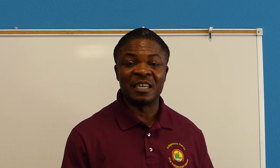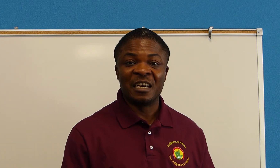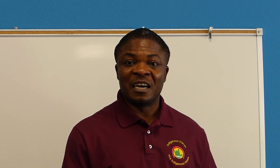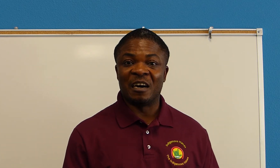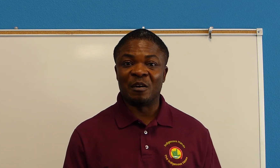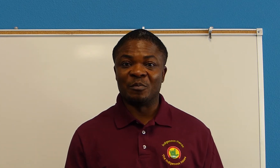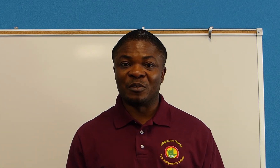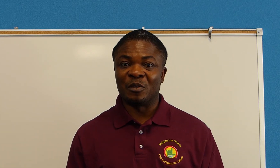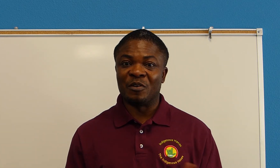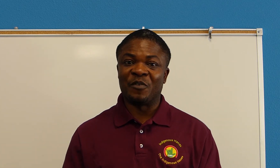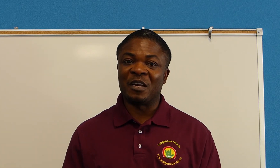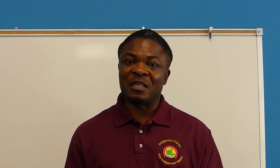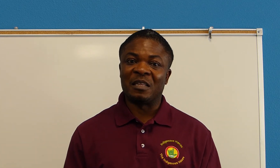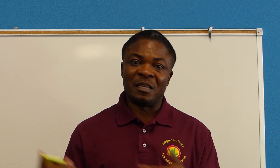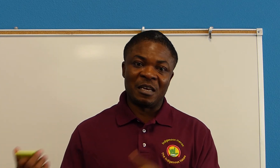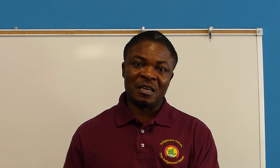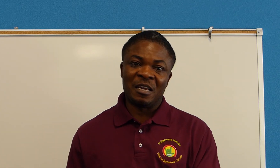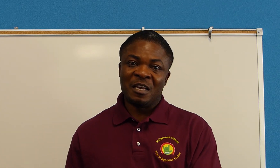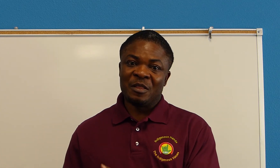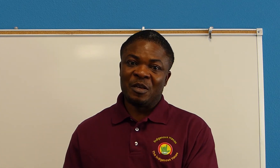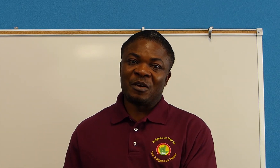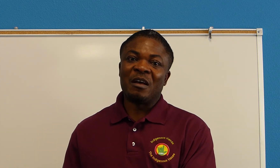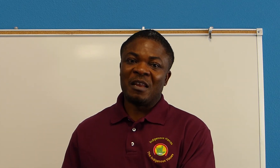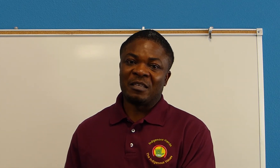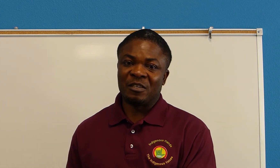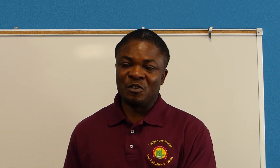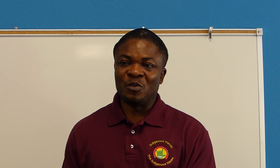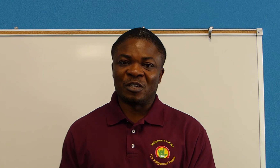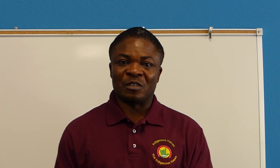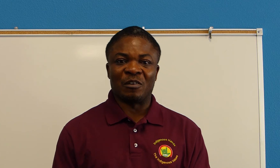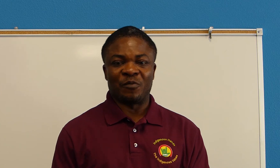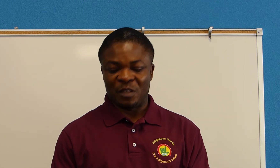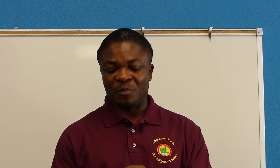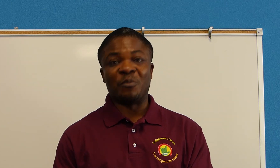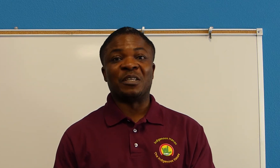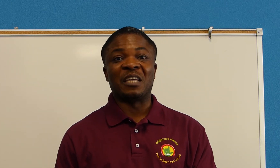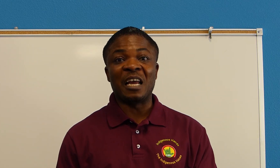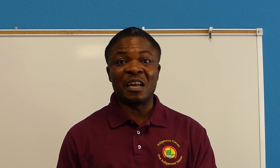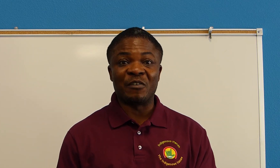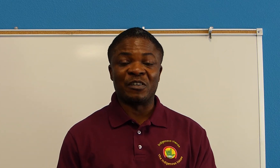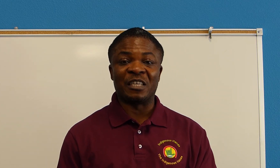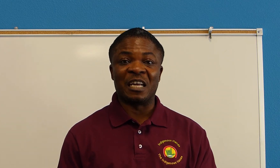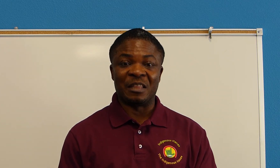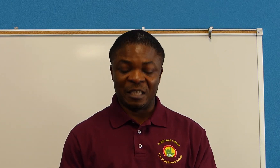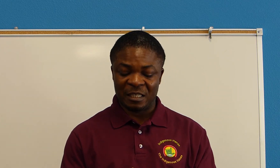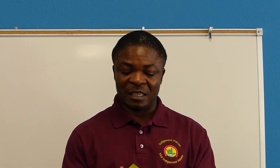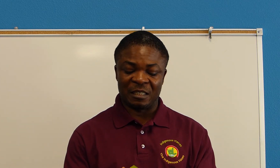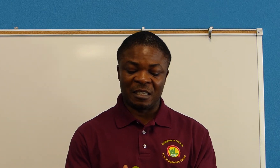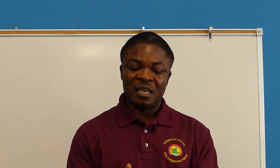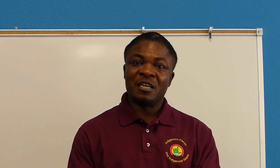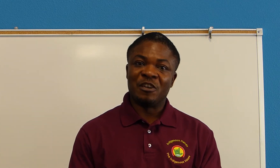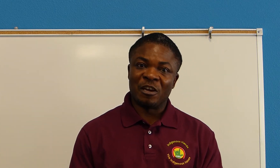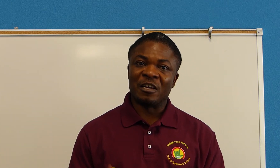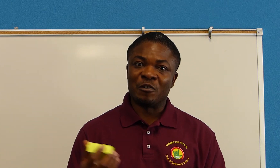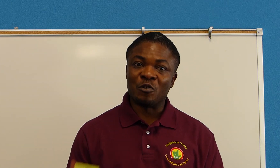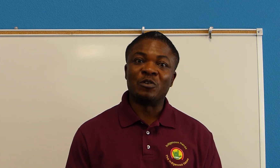um, so you find out that there are lesser users of Adamorobe Signed Language And this is not a good